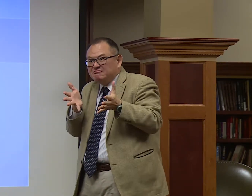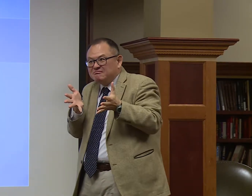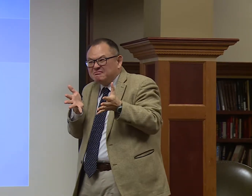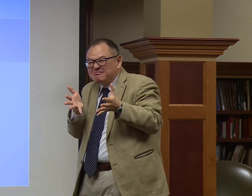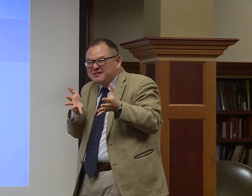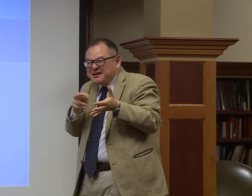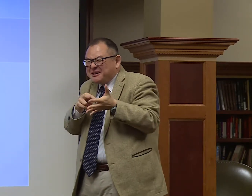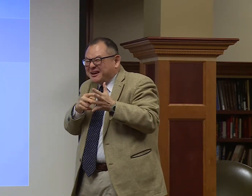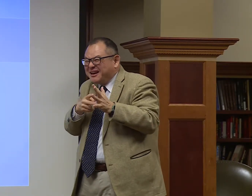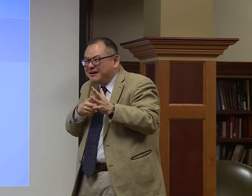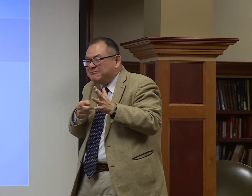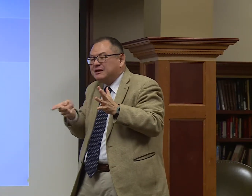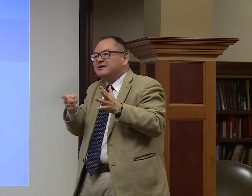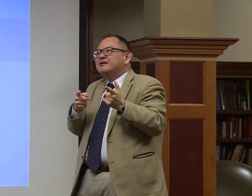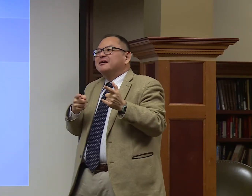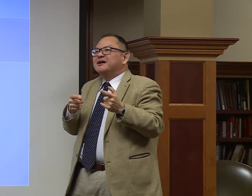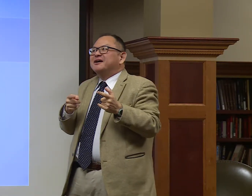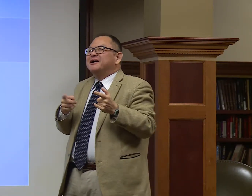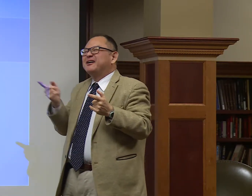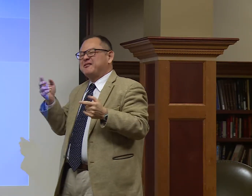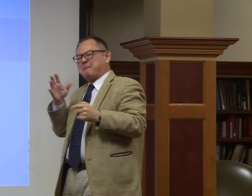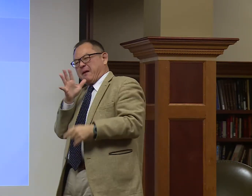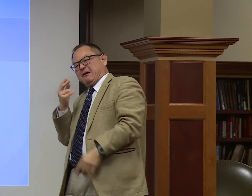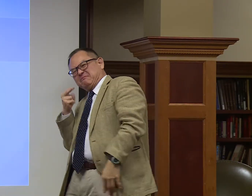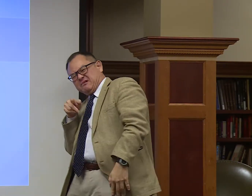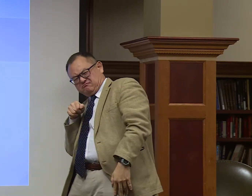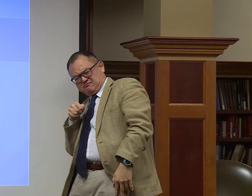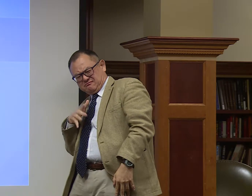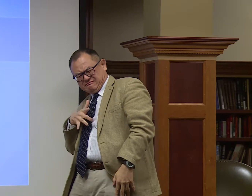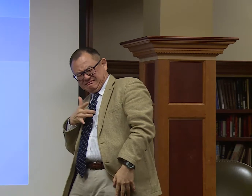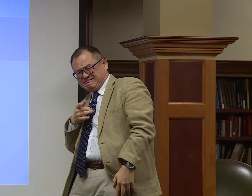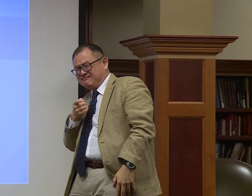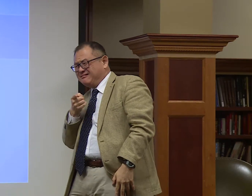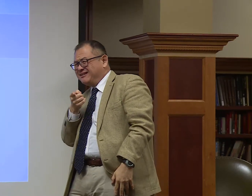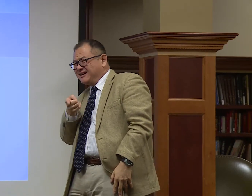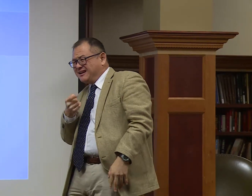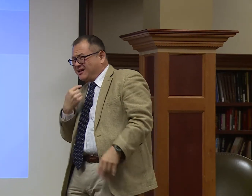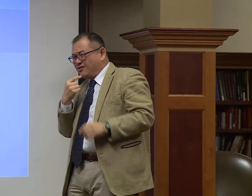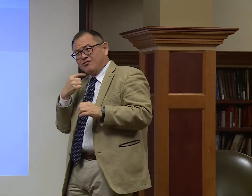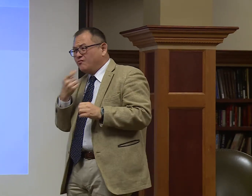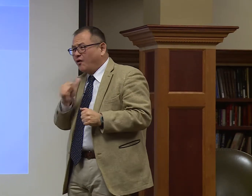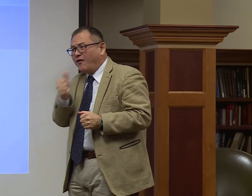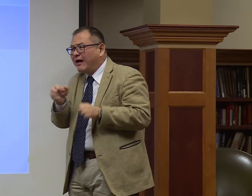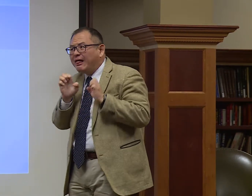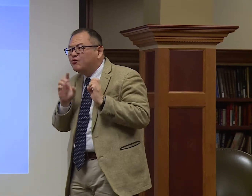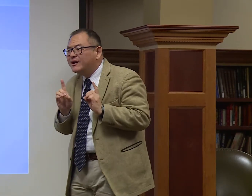My mom saw the school and felt like I wasn't getting the proper education